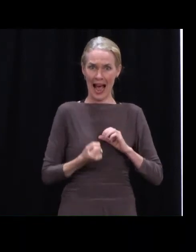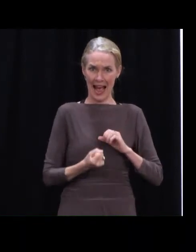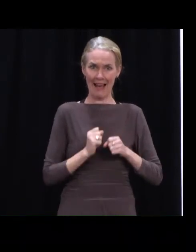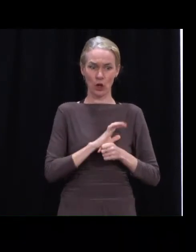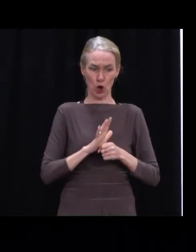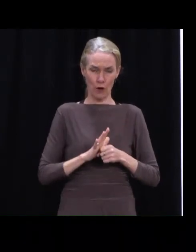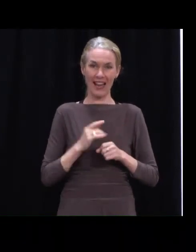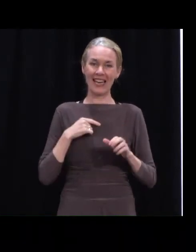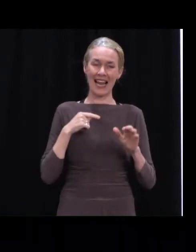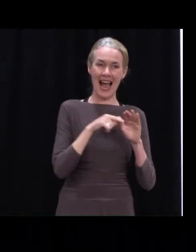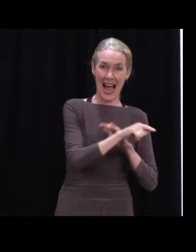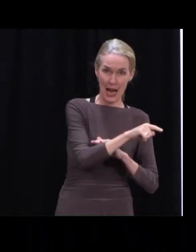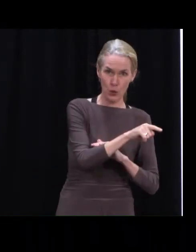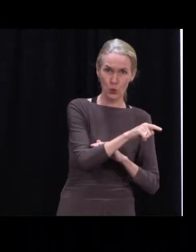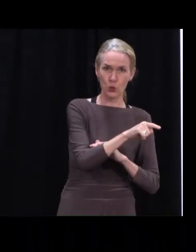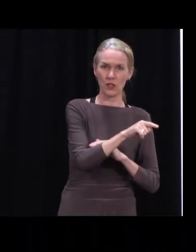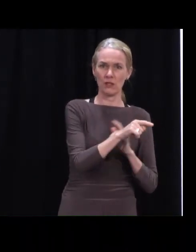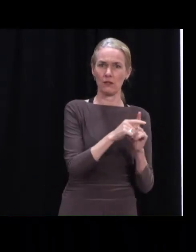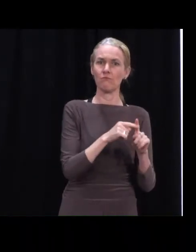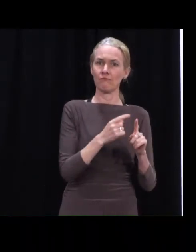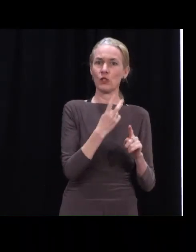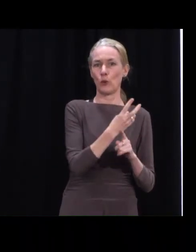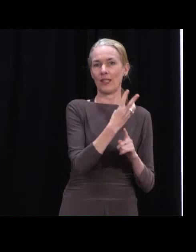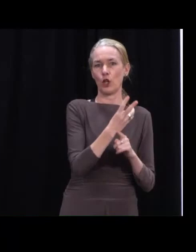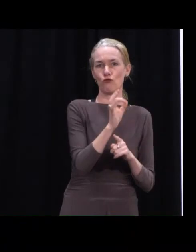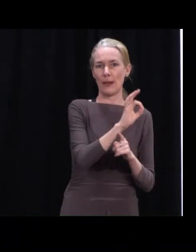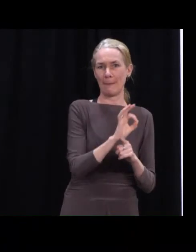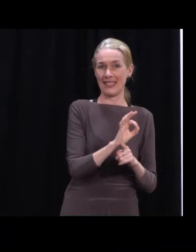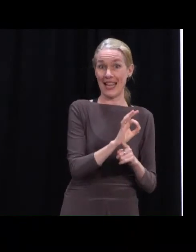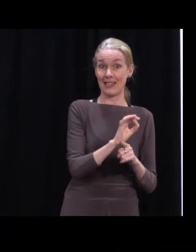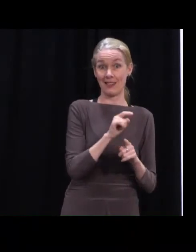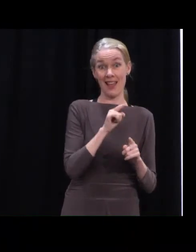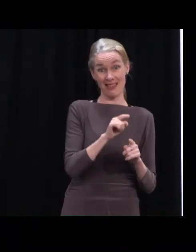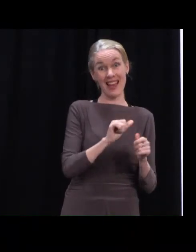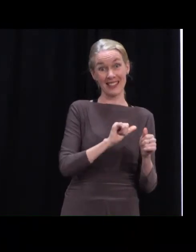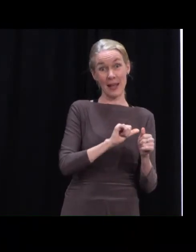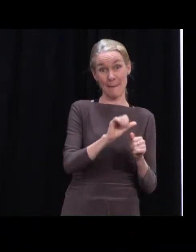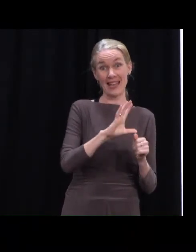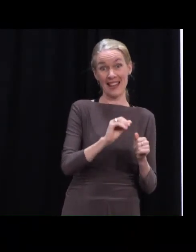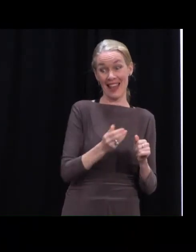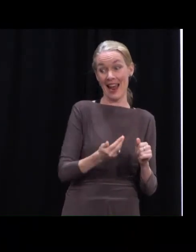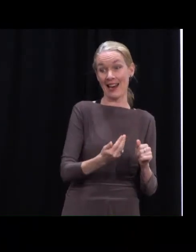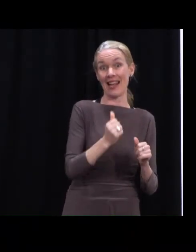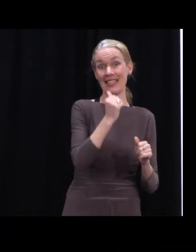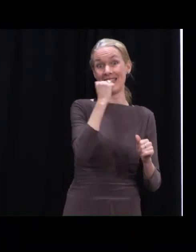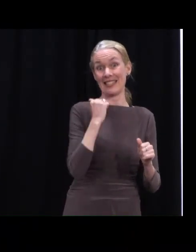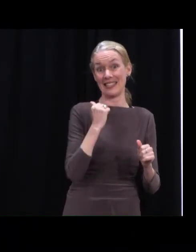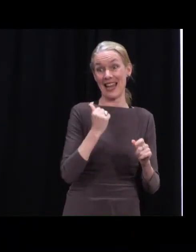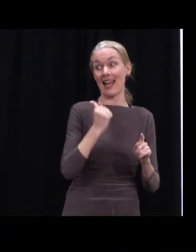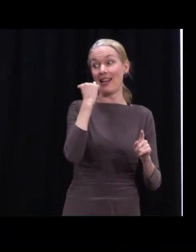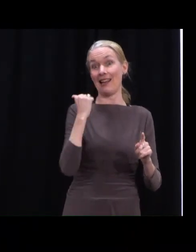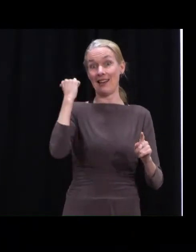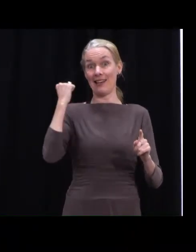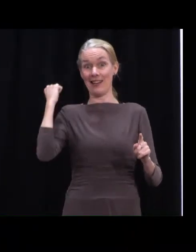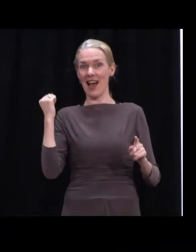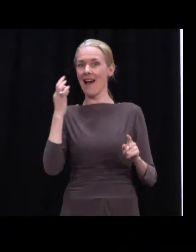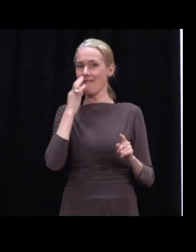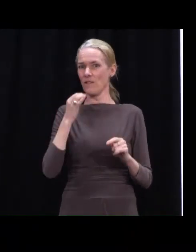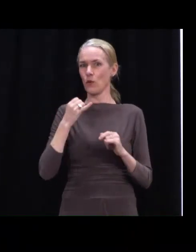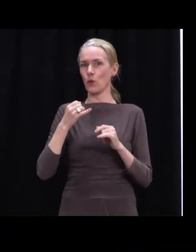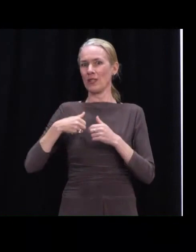only 23% therefore are